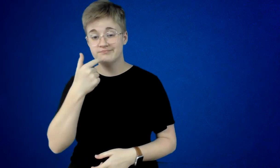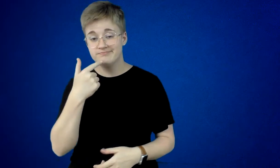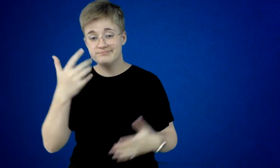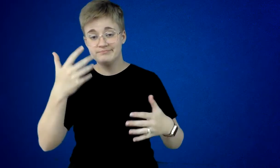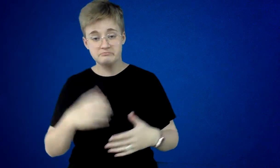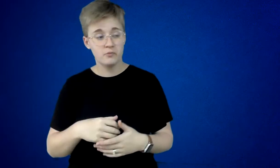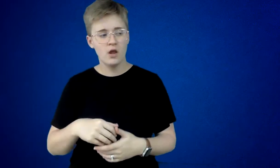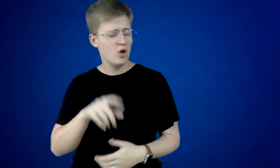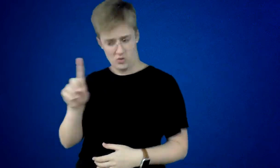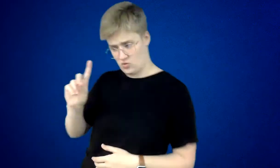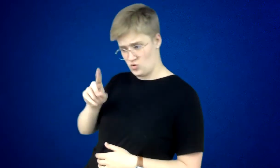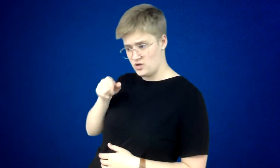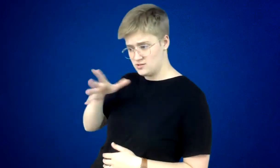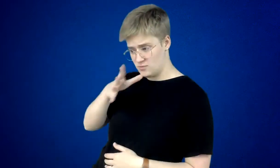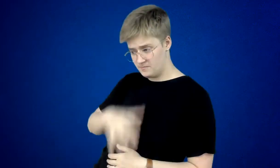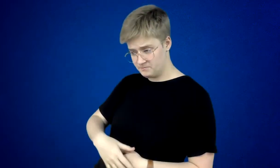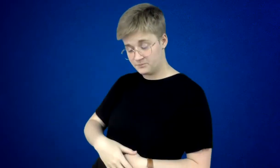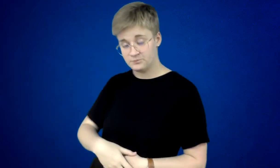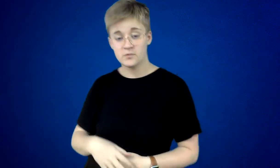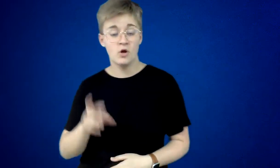“Where is she?” Rob shrugged his shoulders.